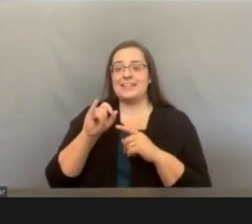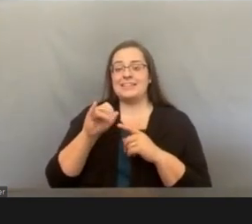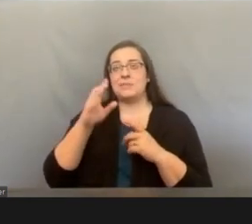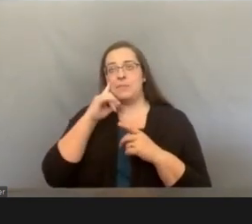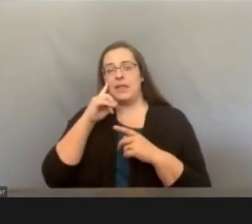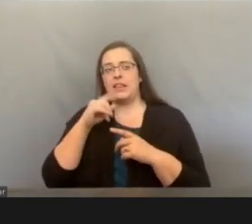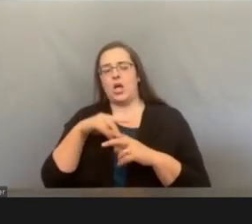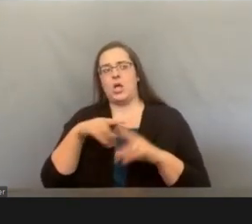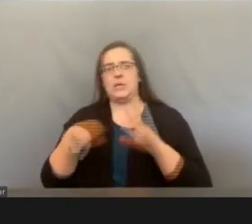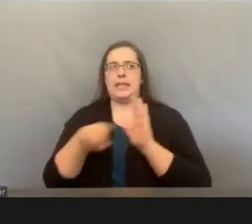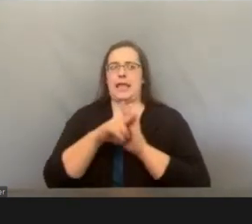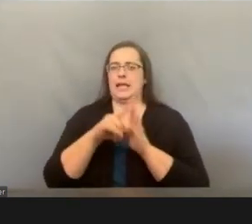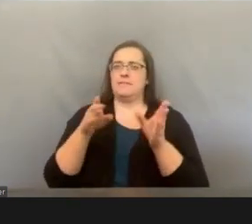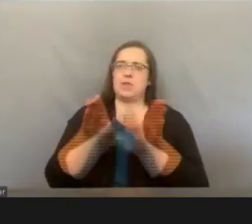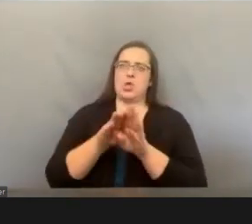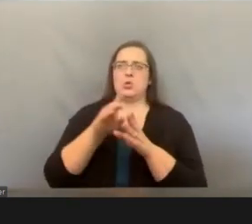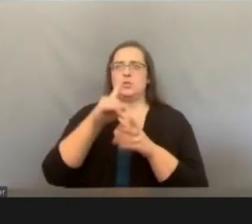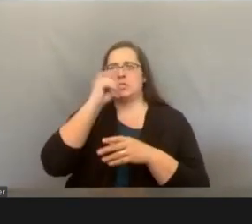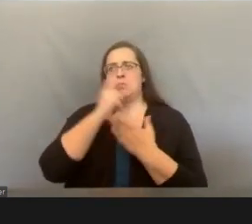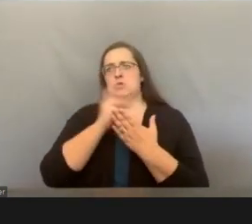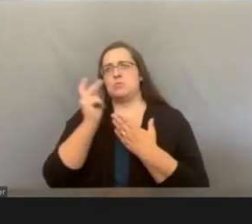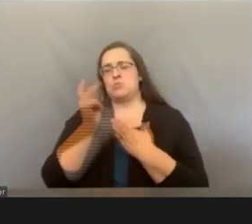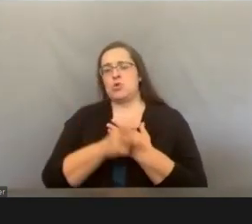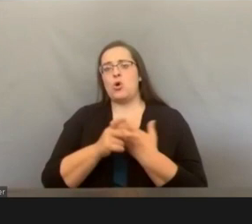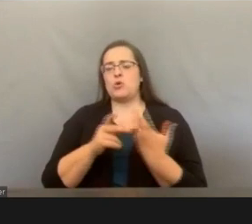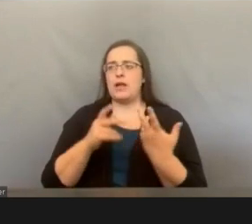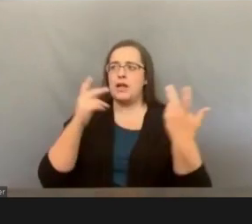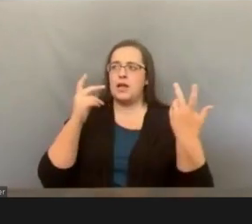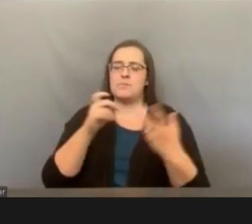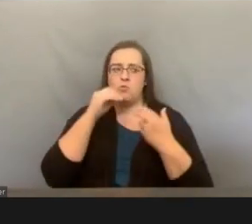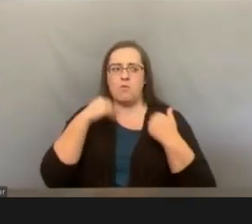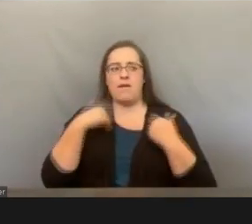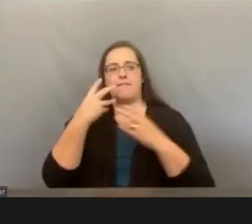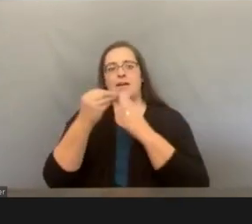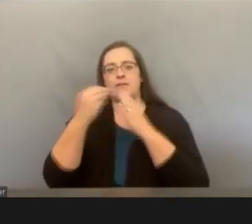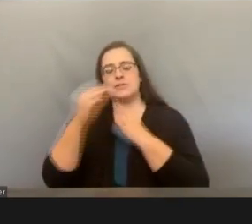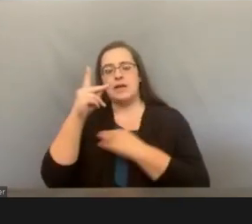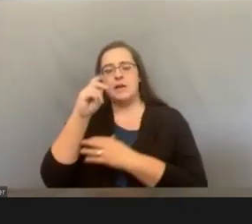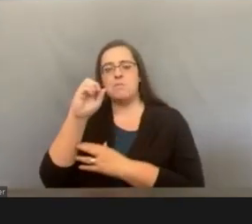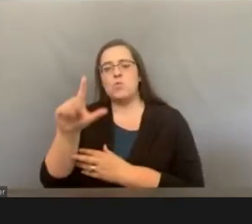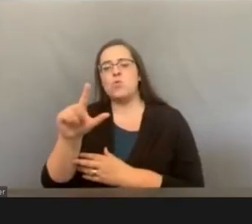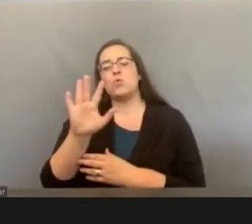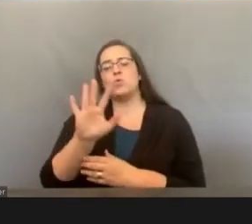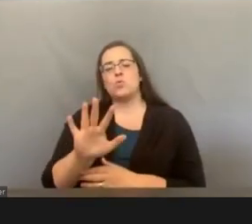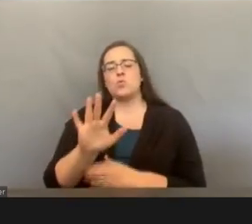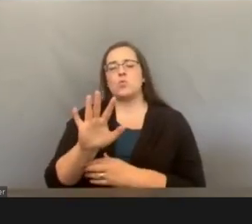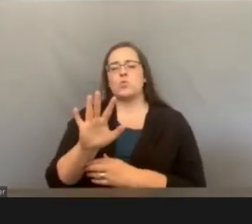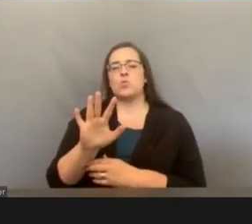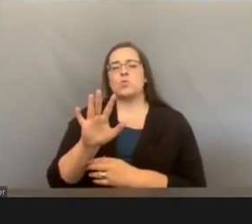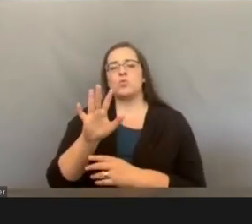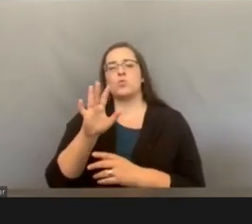ARE ABLE TO OFFER IN OUR CITY. BUT I'M ALSO GRATEFUL AND PLEASE SPIN IT AROUND AND NOT LOOK AT